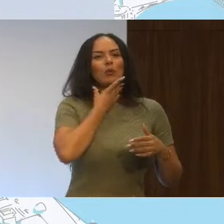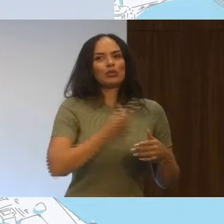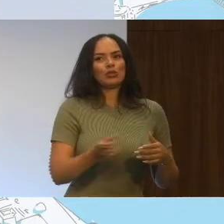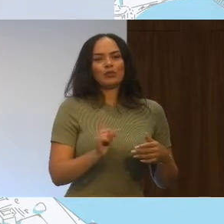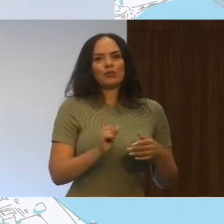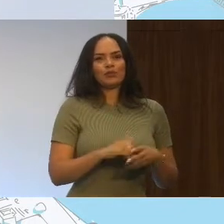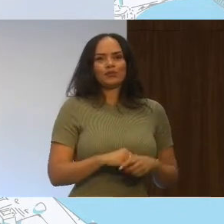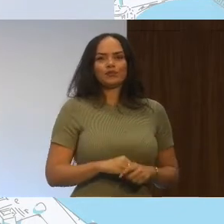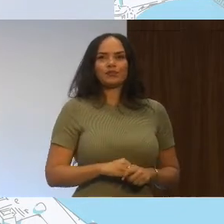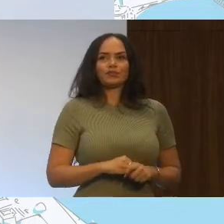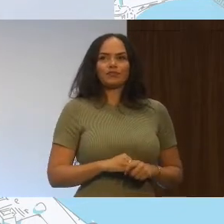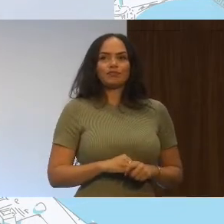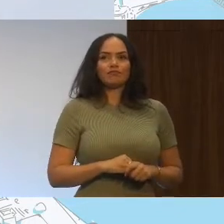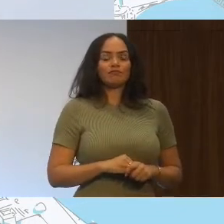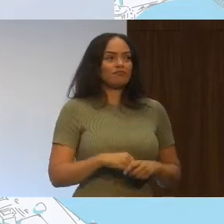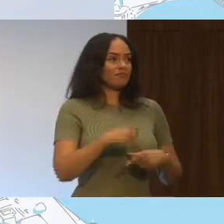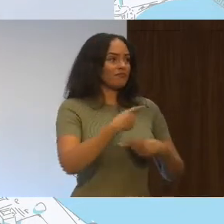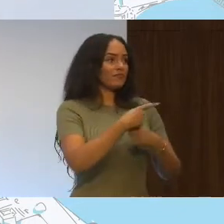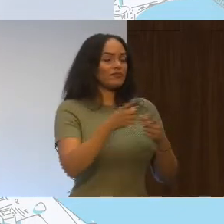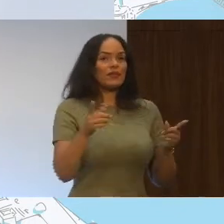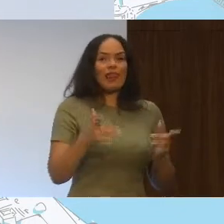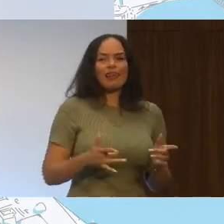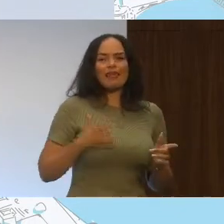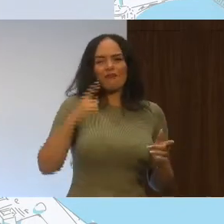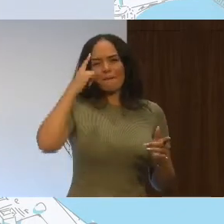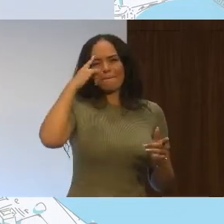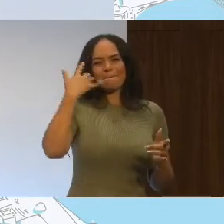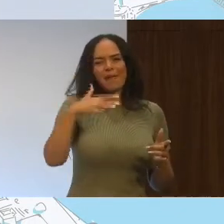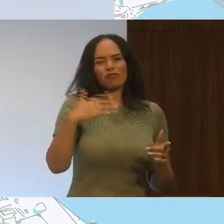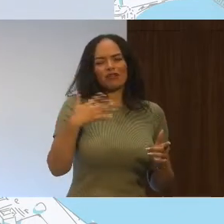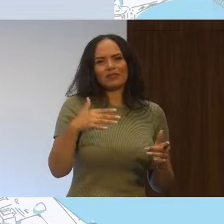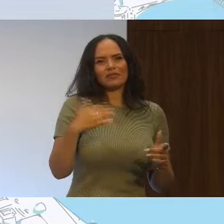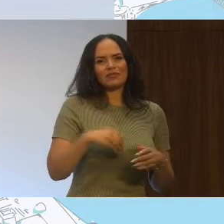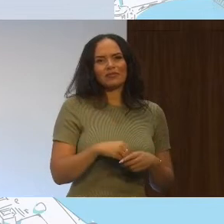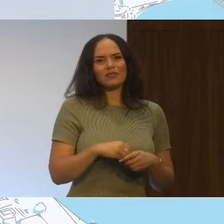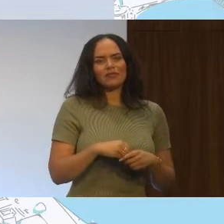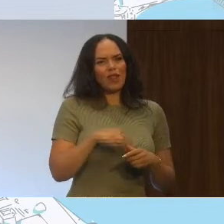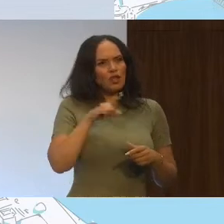not only that everybody living with migraine should have fair and equitable access to treatment and medication,